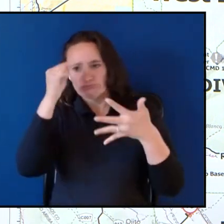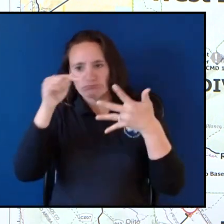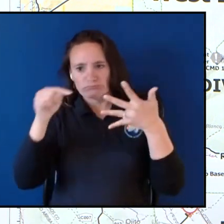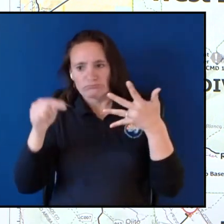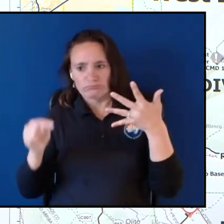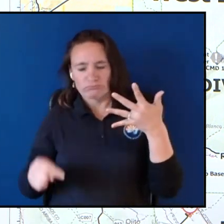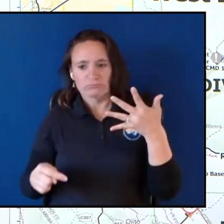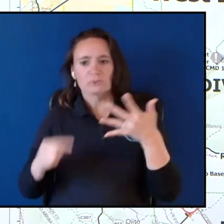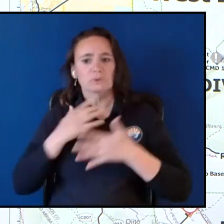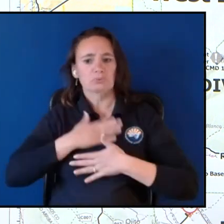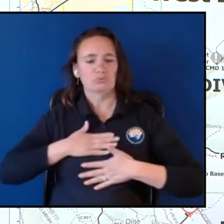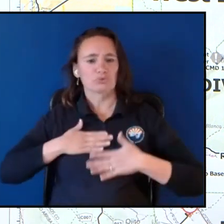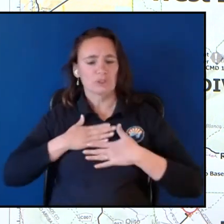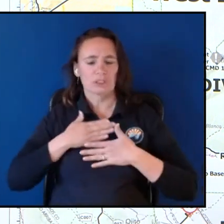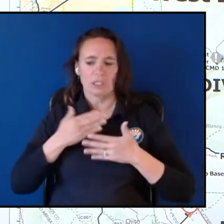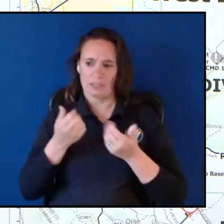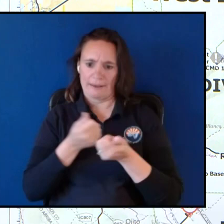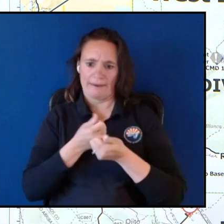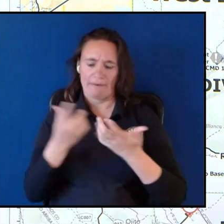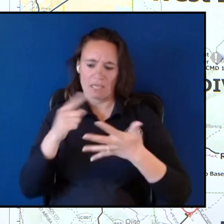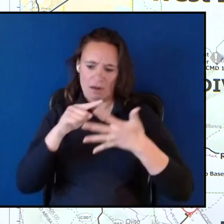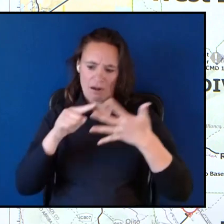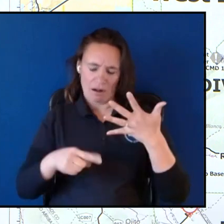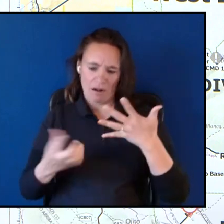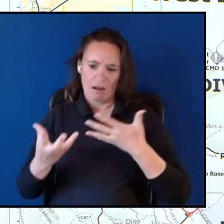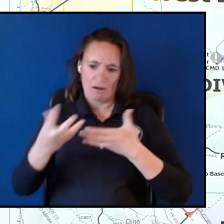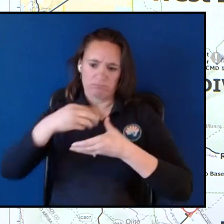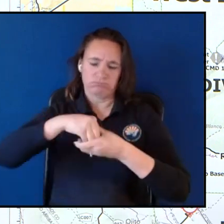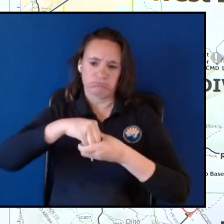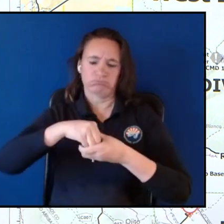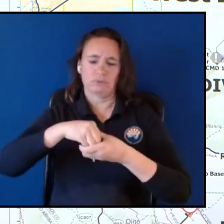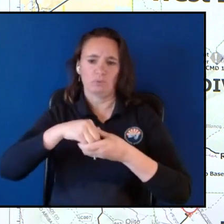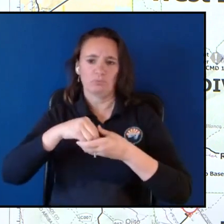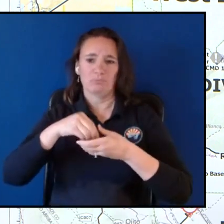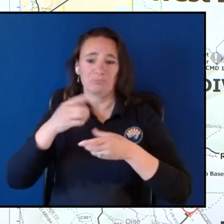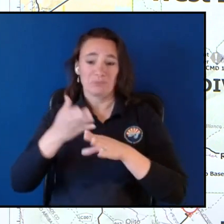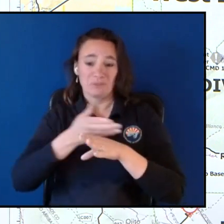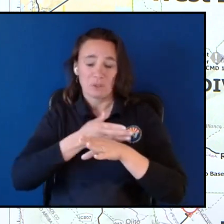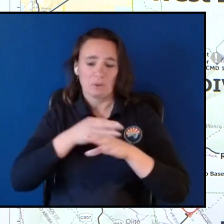before we start to to define the problem is important.